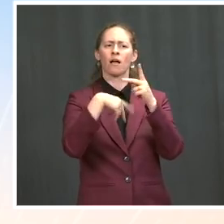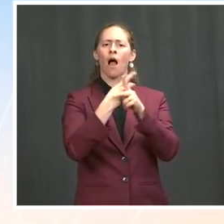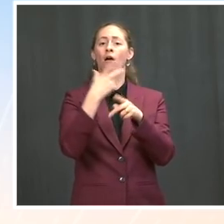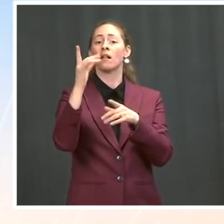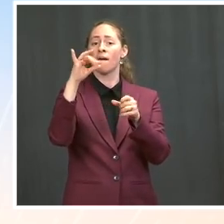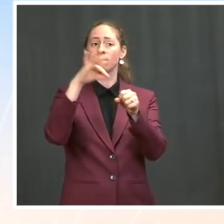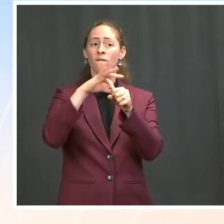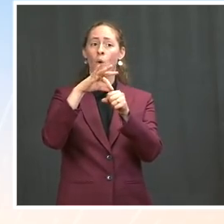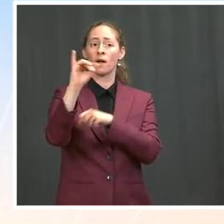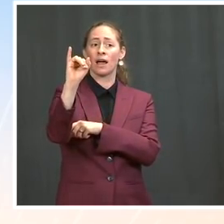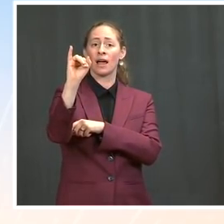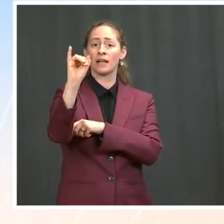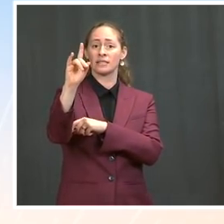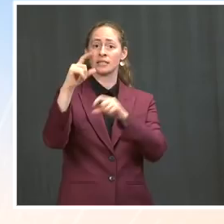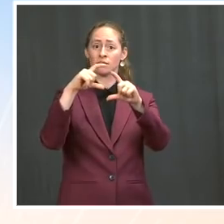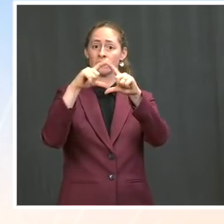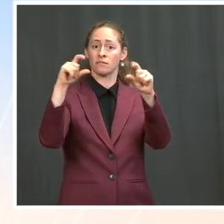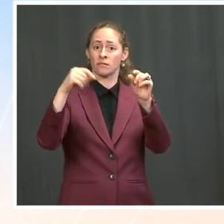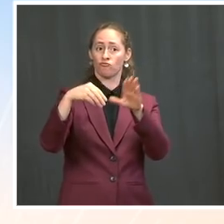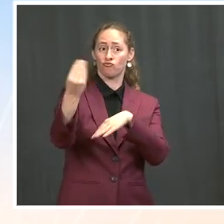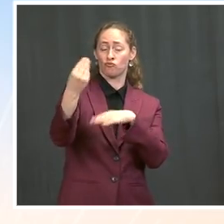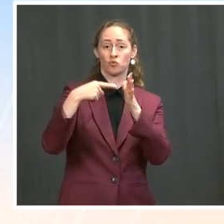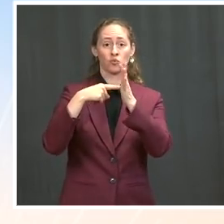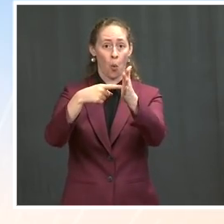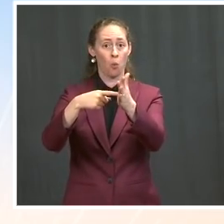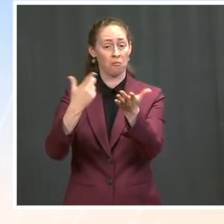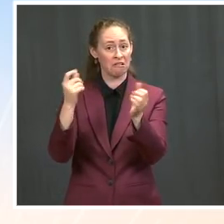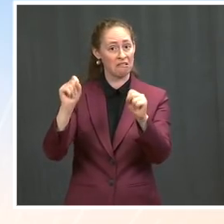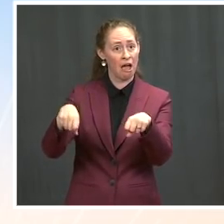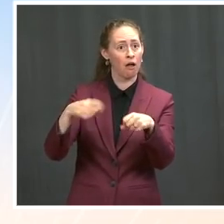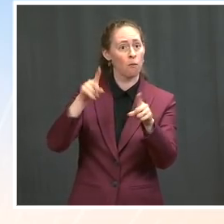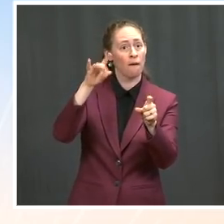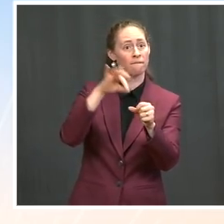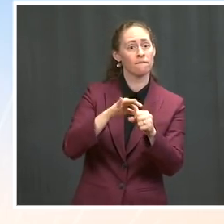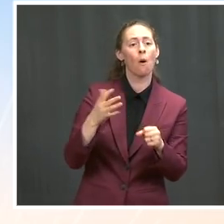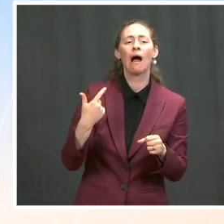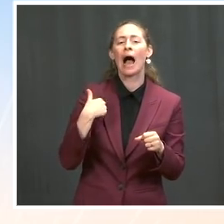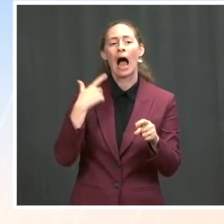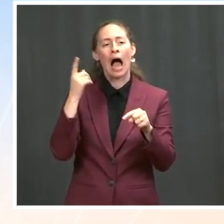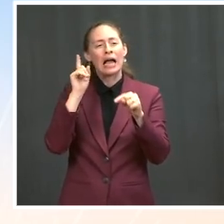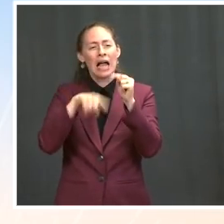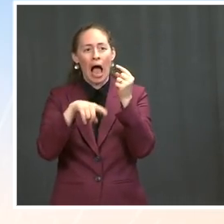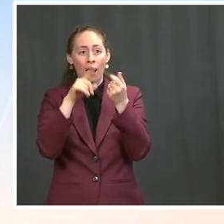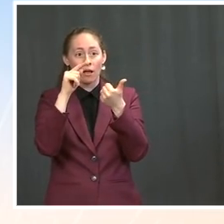Ms. Psaki: I think the President is looking -- I'm not going to go through different individual pieces of the package. It's a compromise.